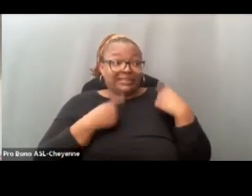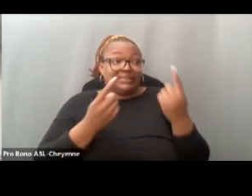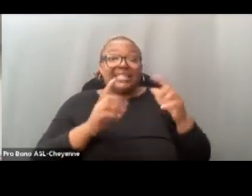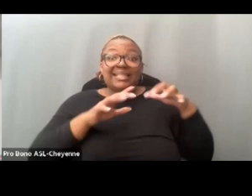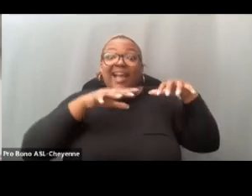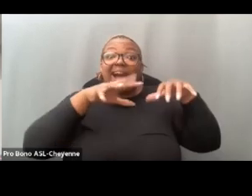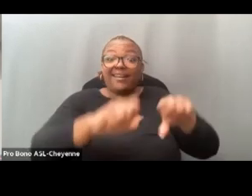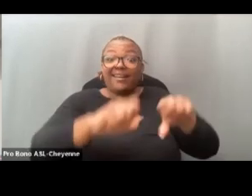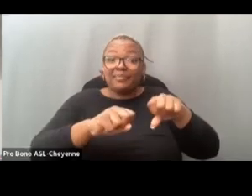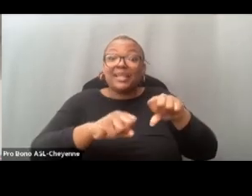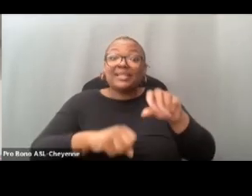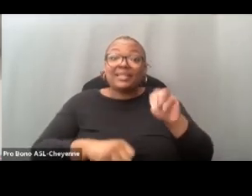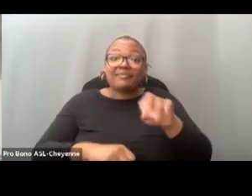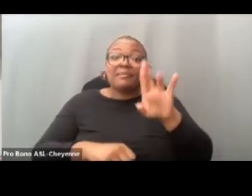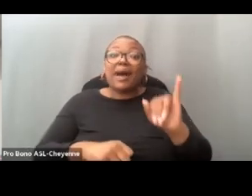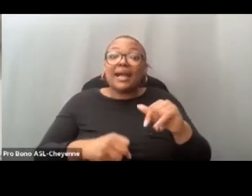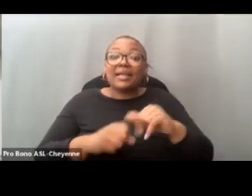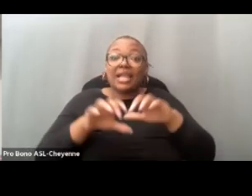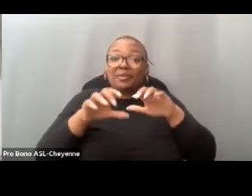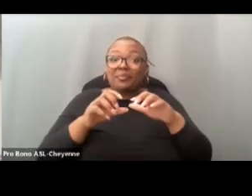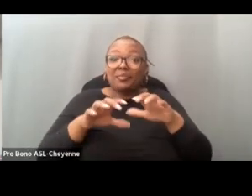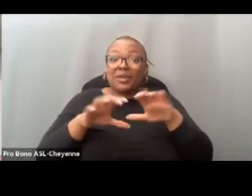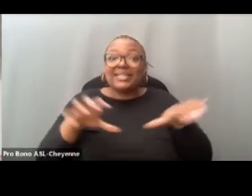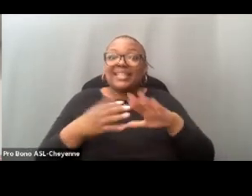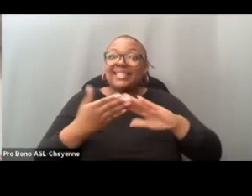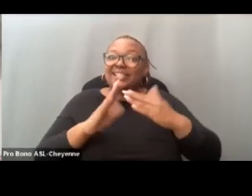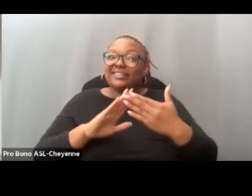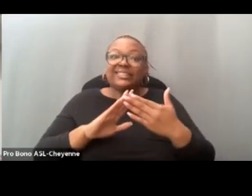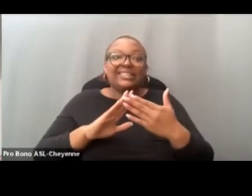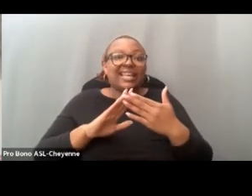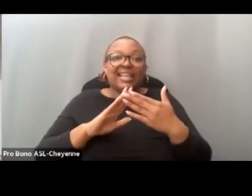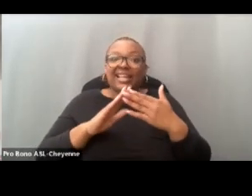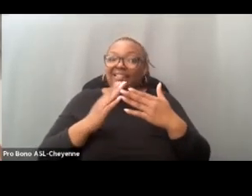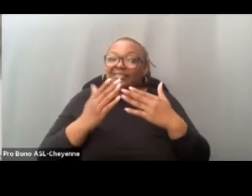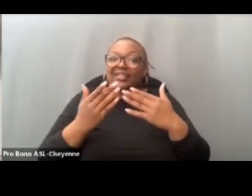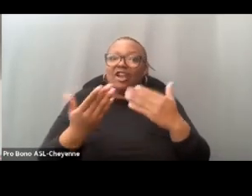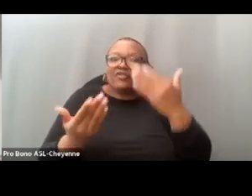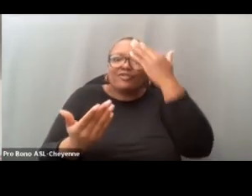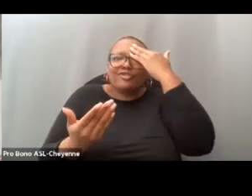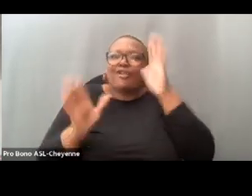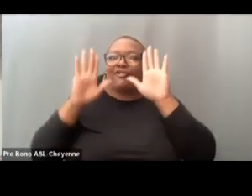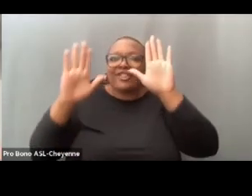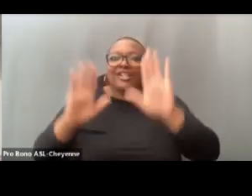And we did this, you know, here's a city that was, of course, known for its great civilization